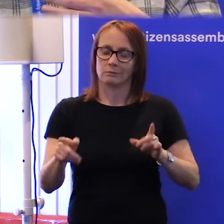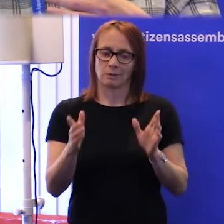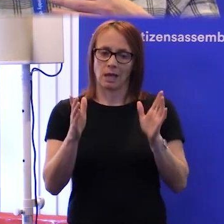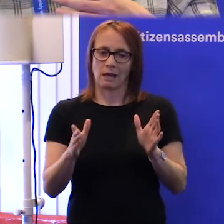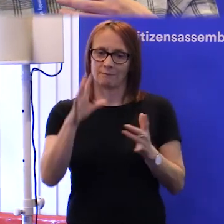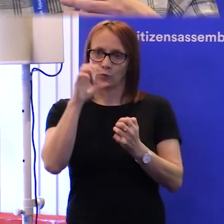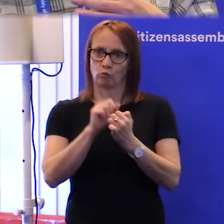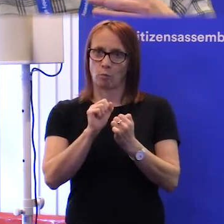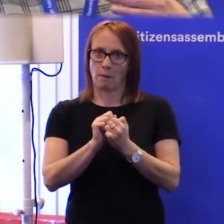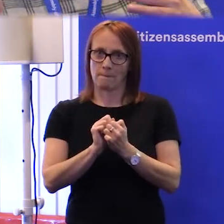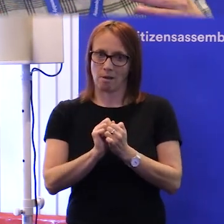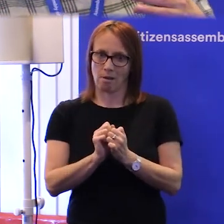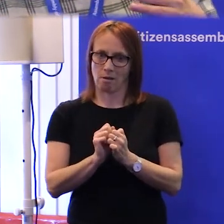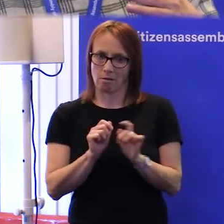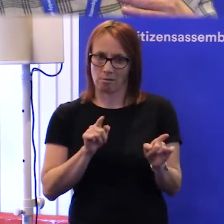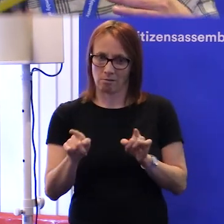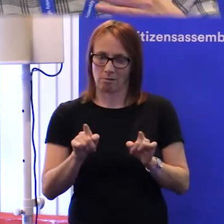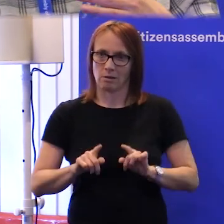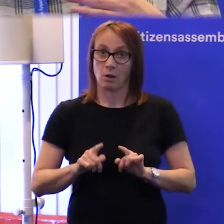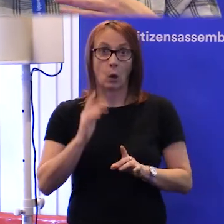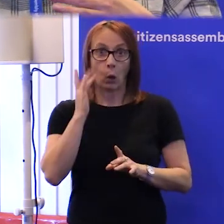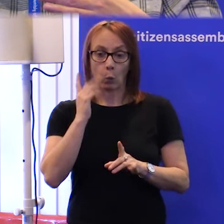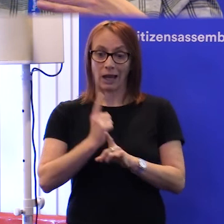that in mind and also when we're talking to each other someone tells you a really